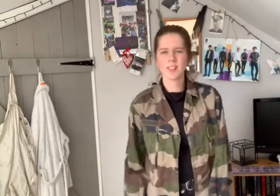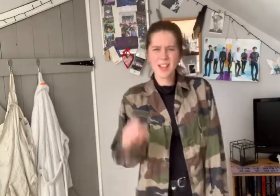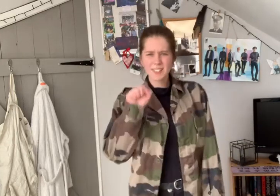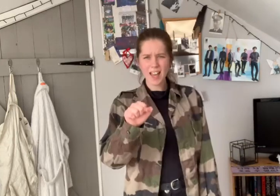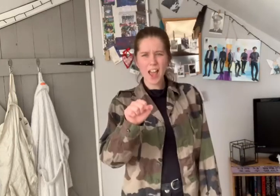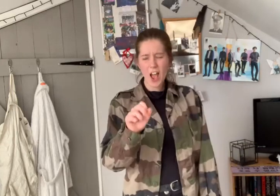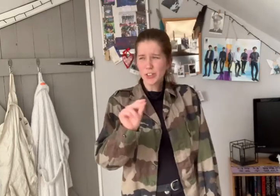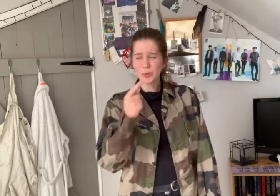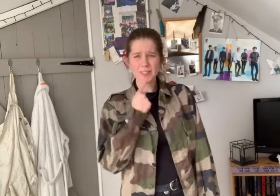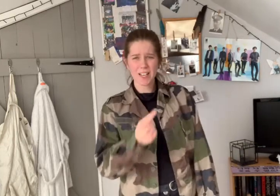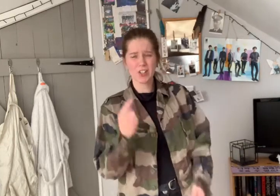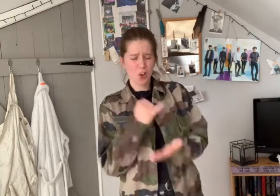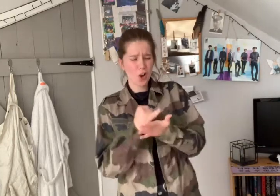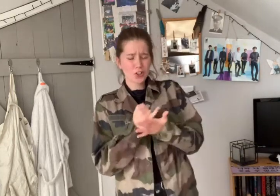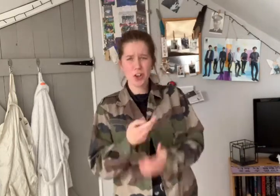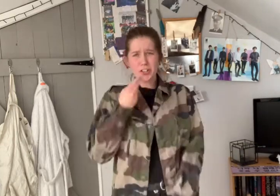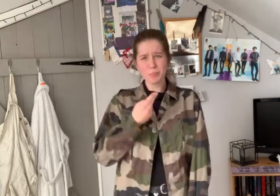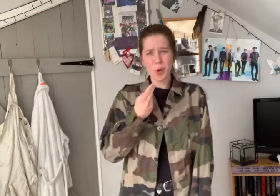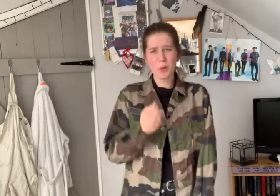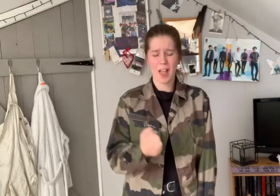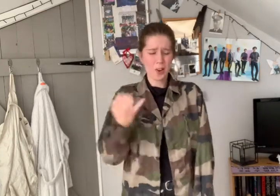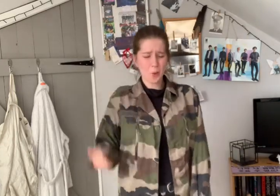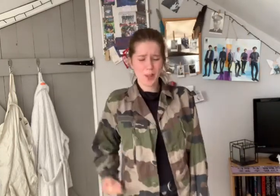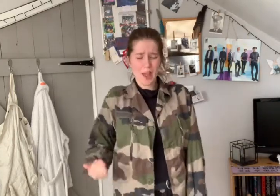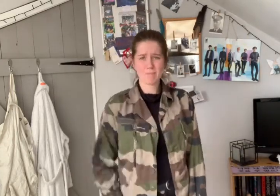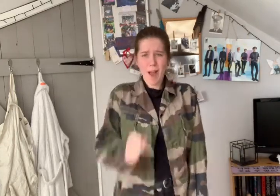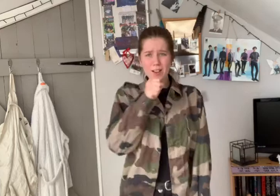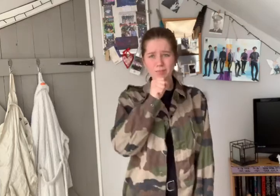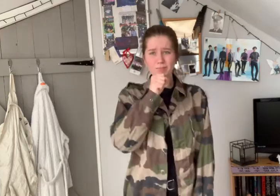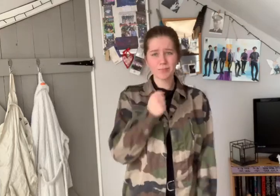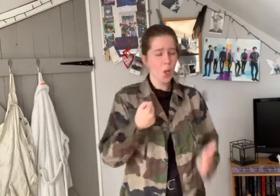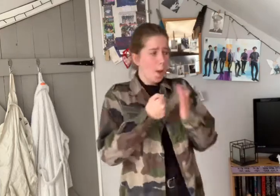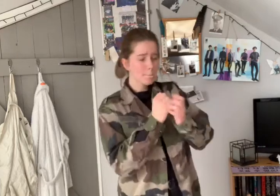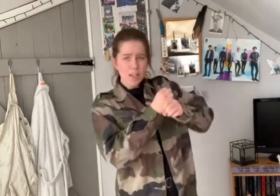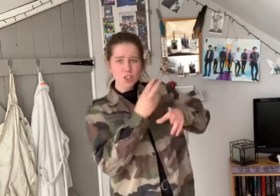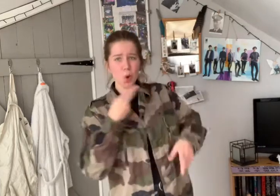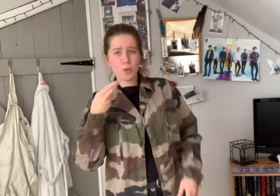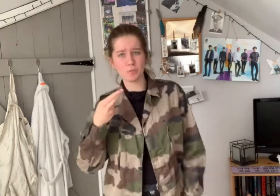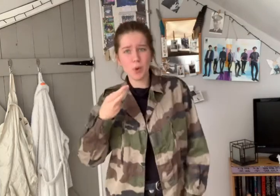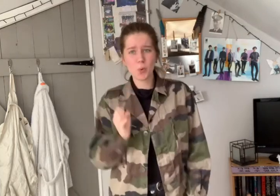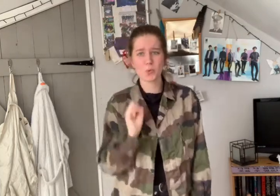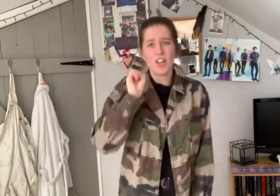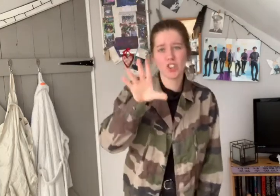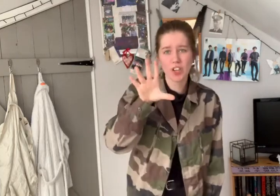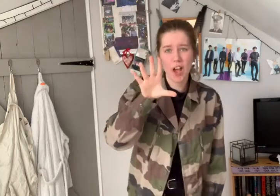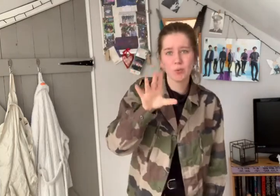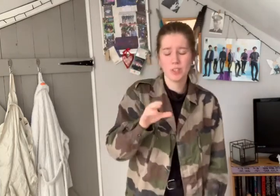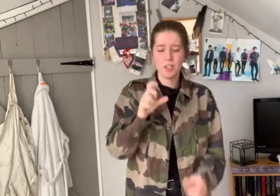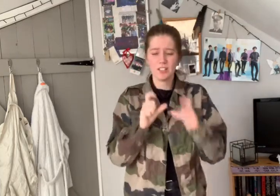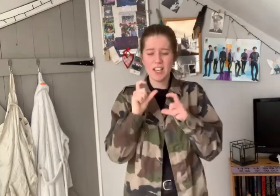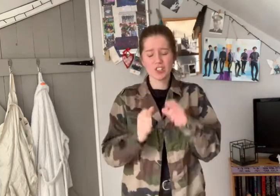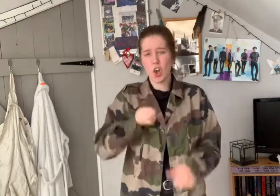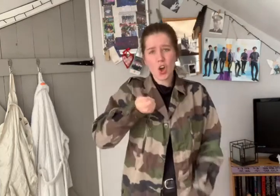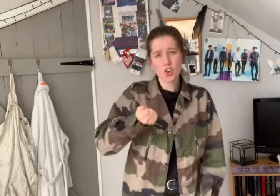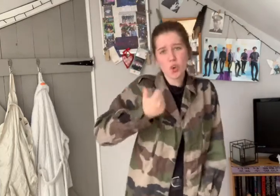Yeah someone says my spoon's filthy (I come from a shitty background) I don't care, When I grab the MIC I beat them who got golden spoons And lash out, there are many rare steaks not cooked properly